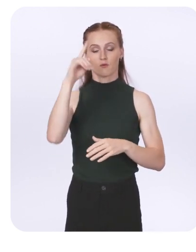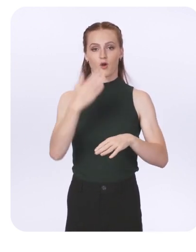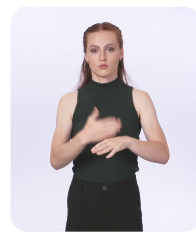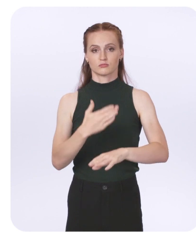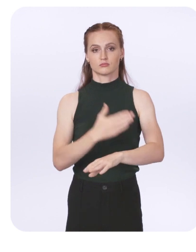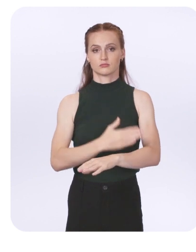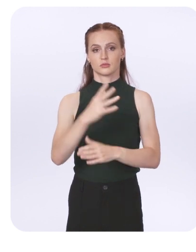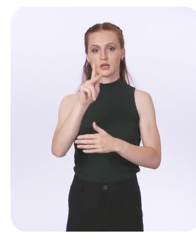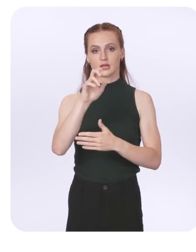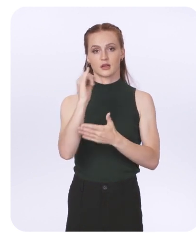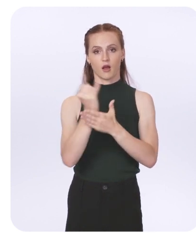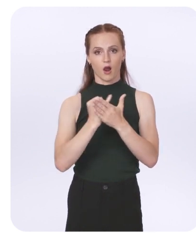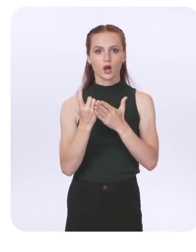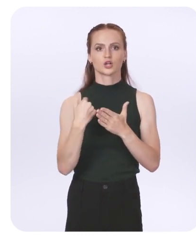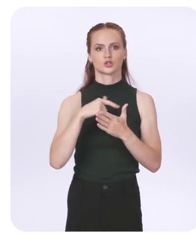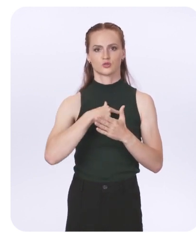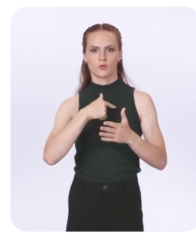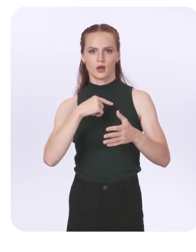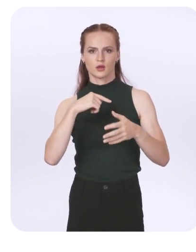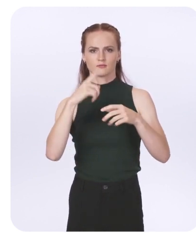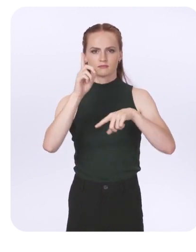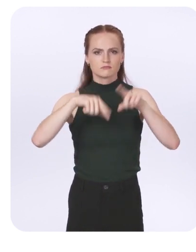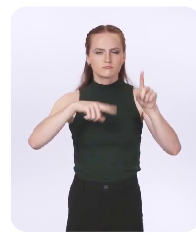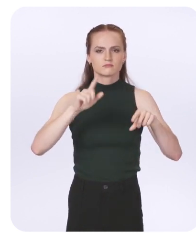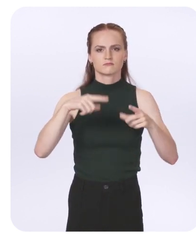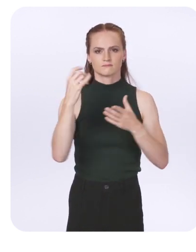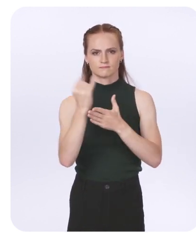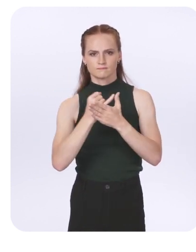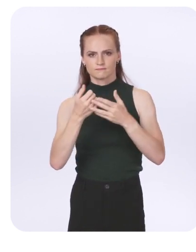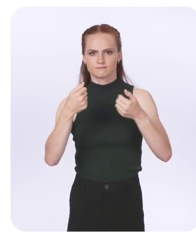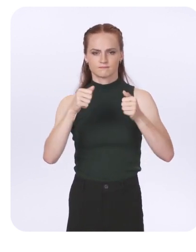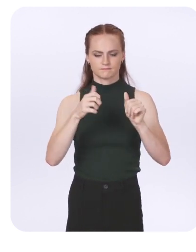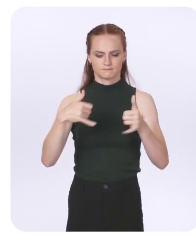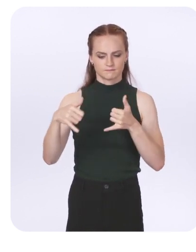we can subtract any of the elements, and easily change the color scheme